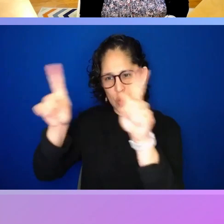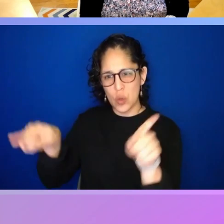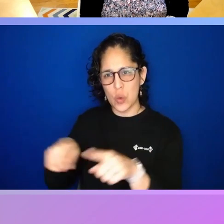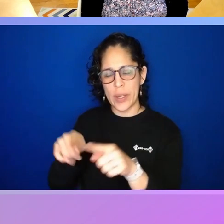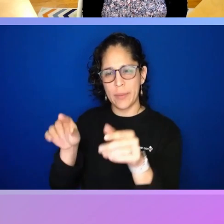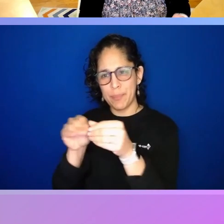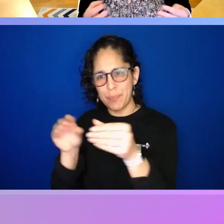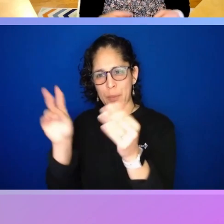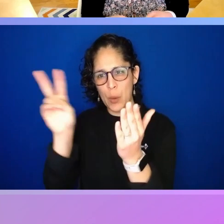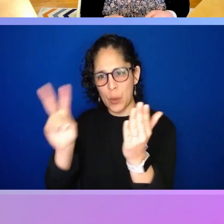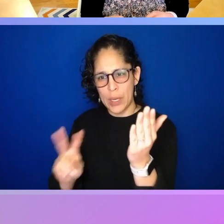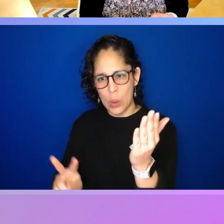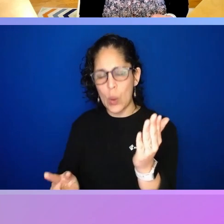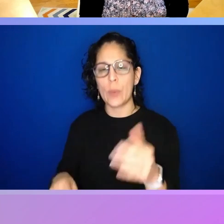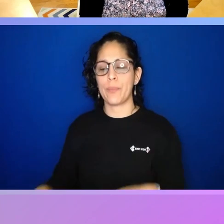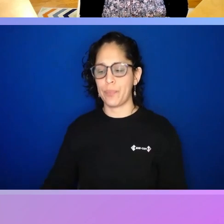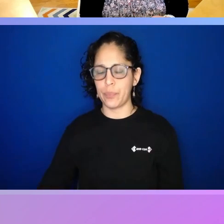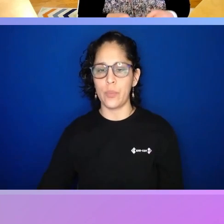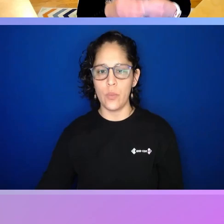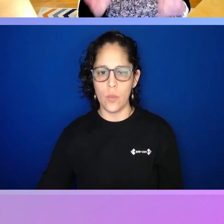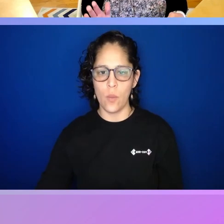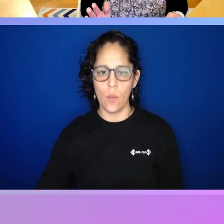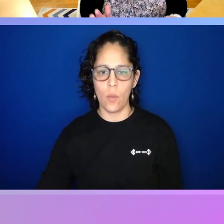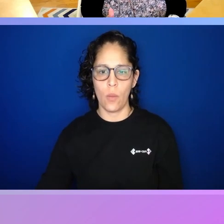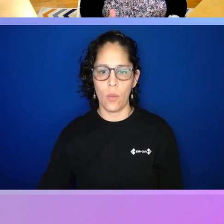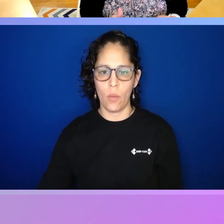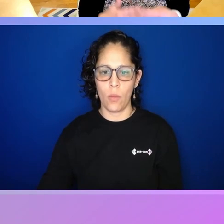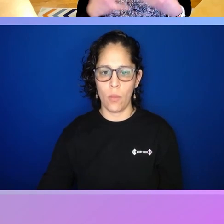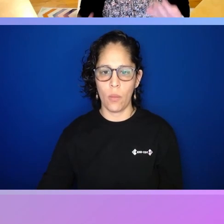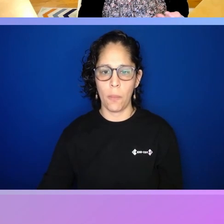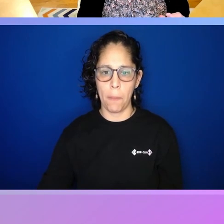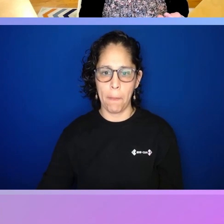have to be this visual. You could write this out and do samples. There's a lot of different options when it